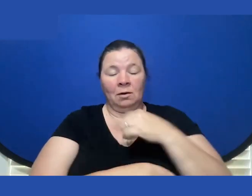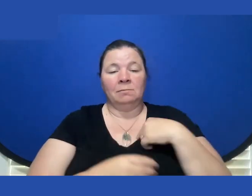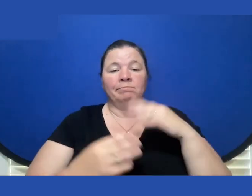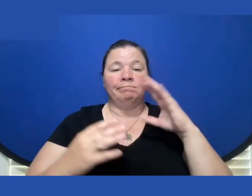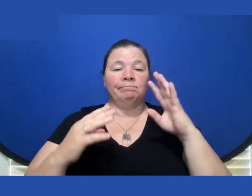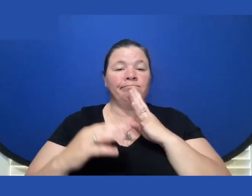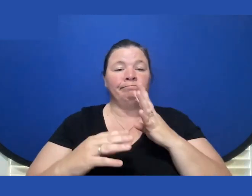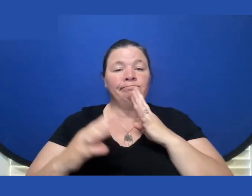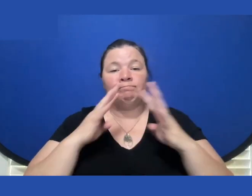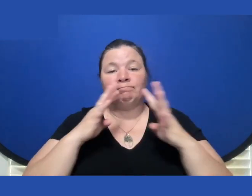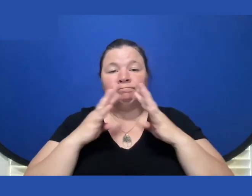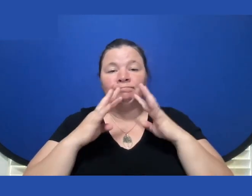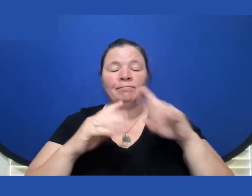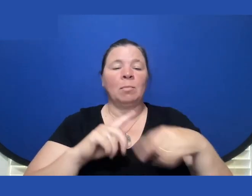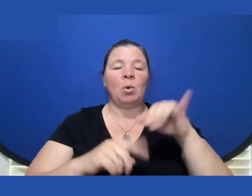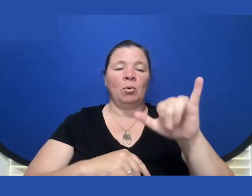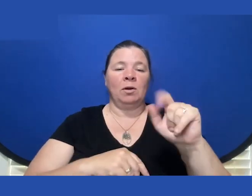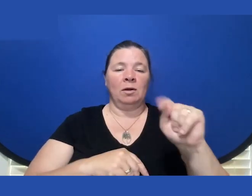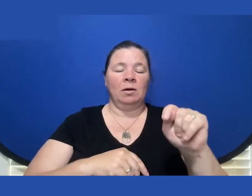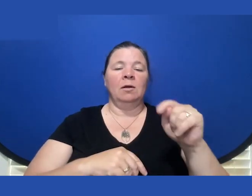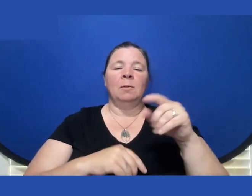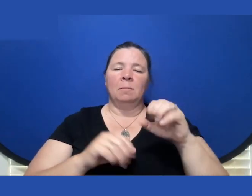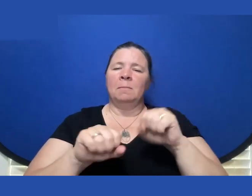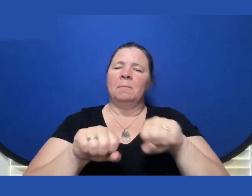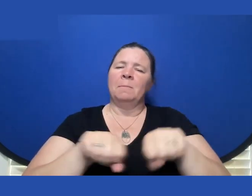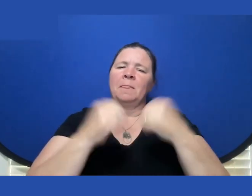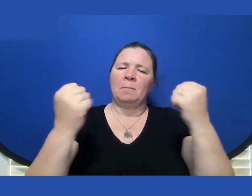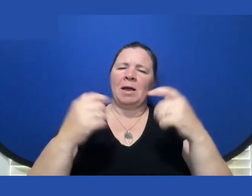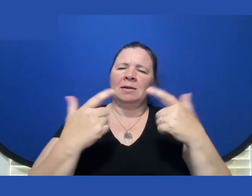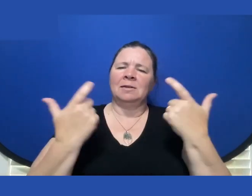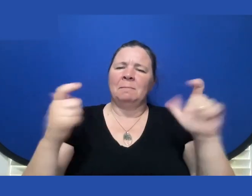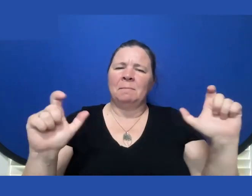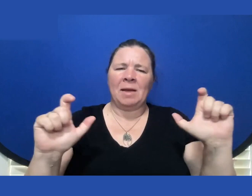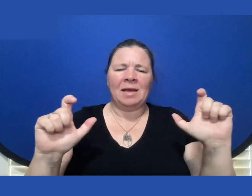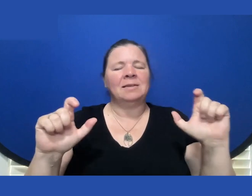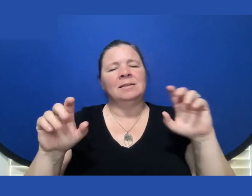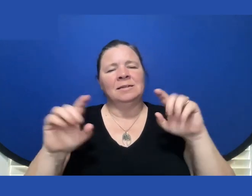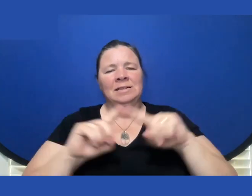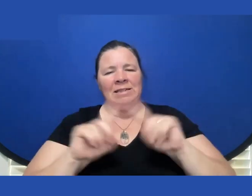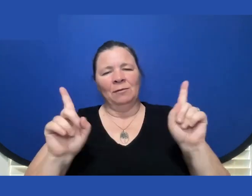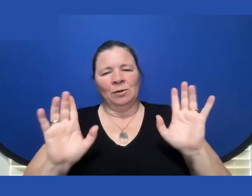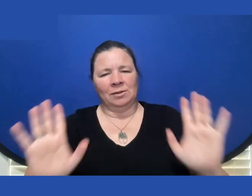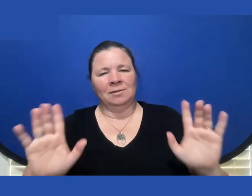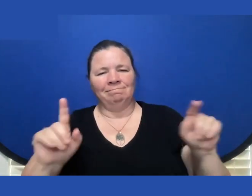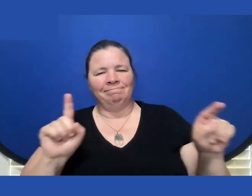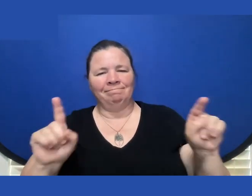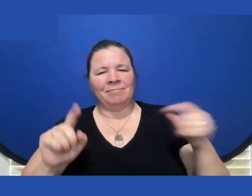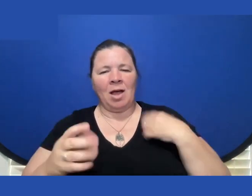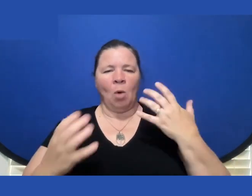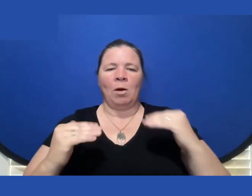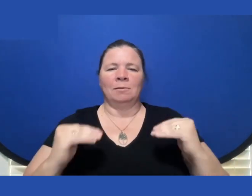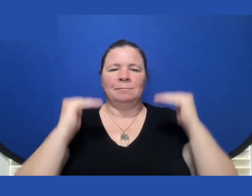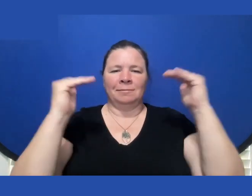and is gonna help to move that up the- I mean, I don't wanna displace the other groups, but I kind of, you know, I'd like to be a little higher than last and second last,